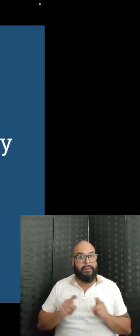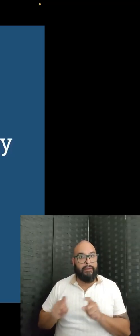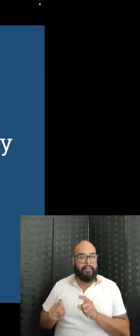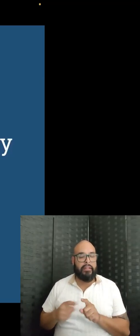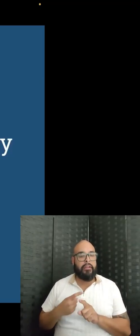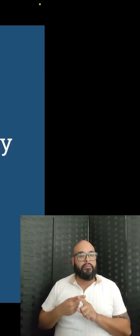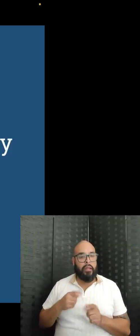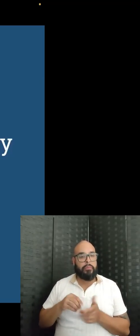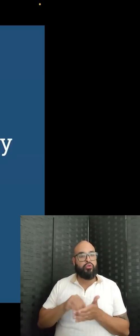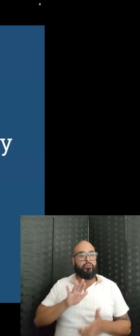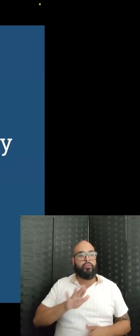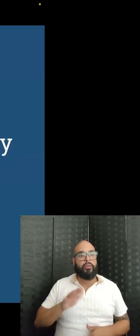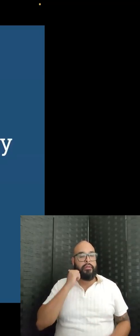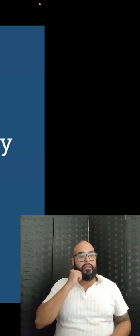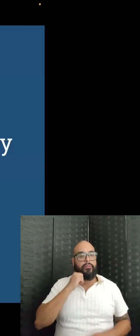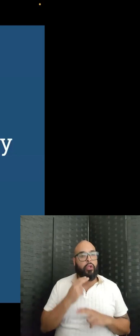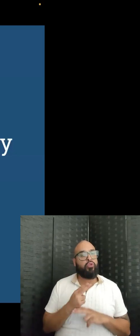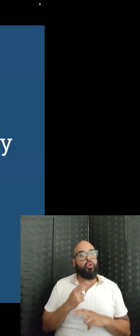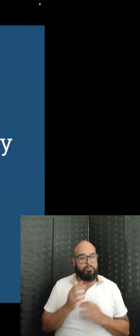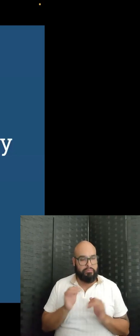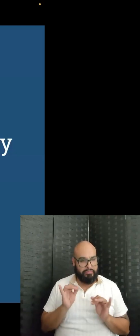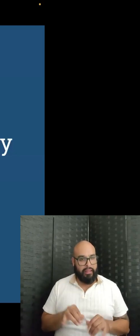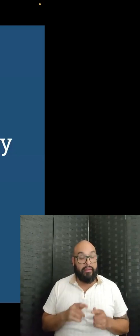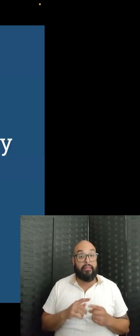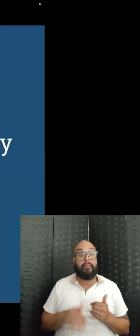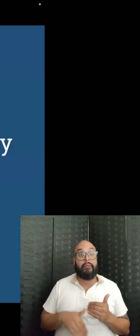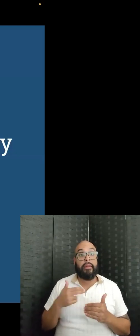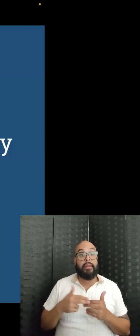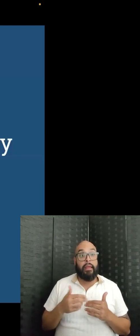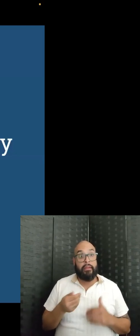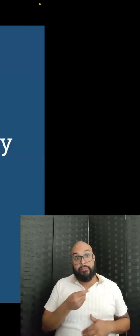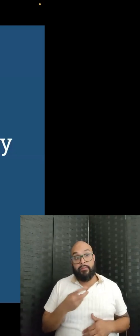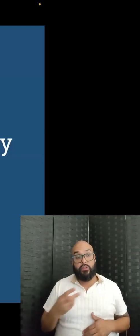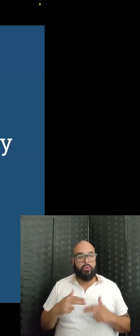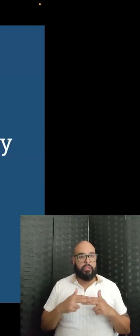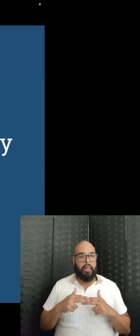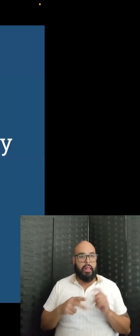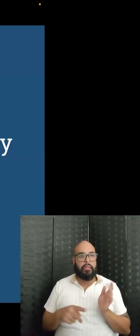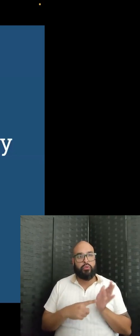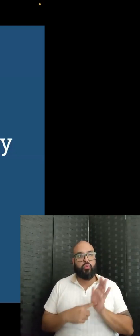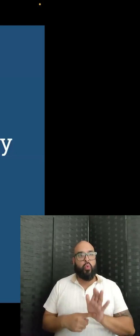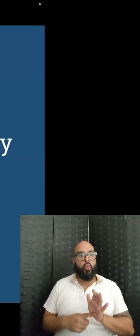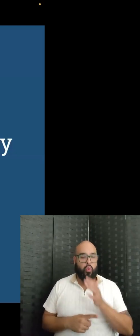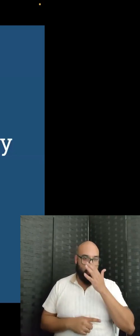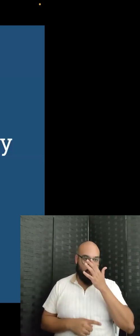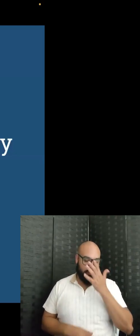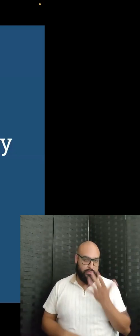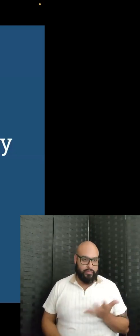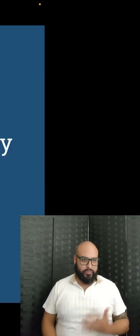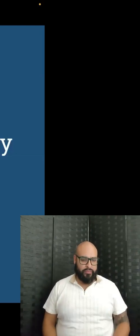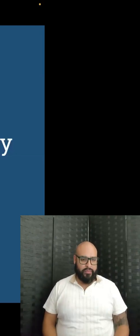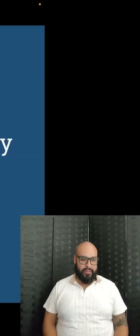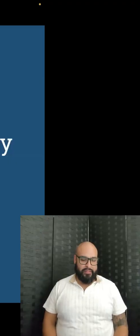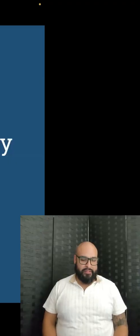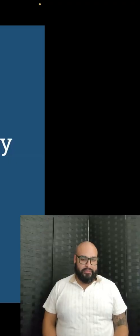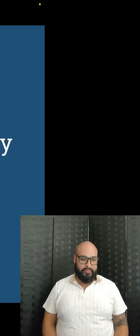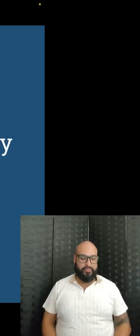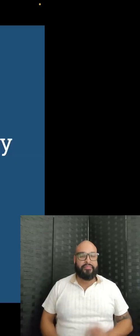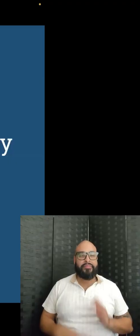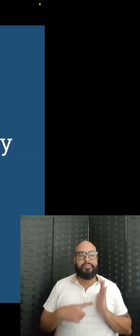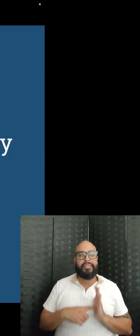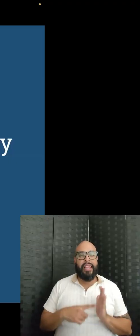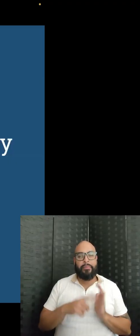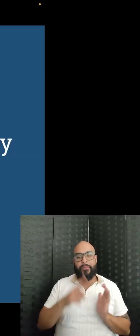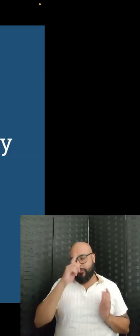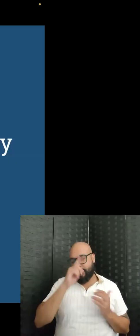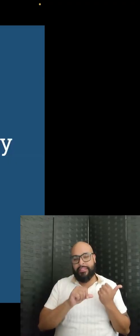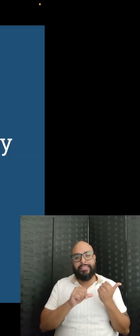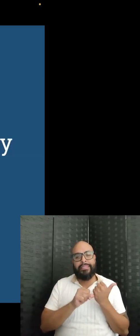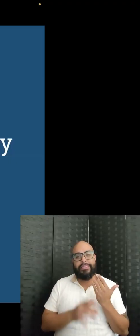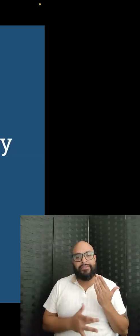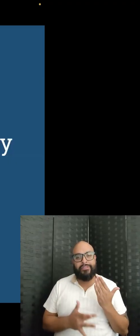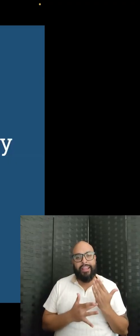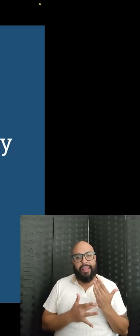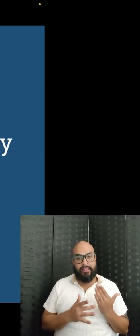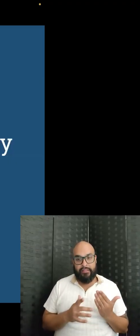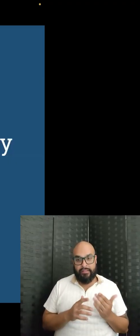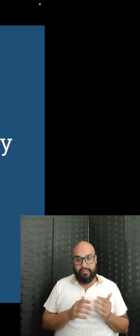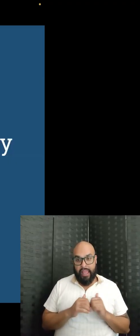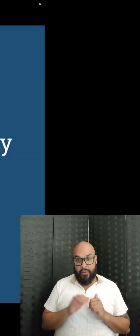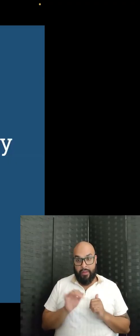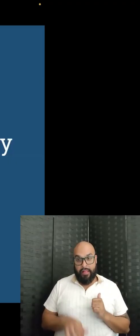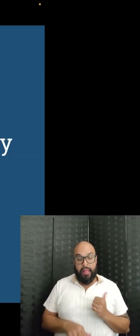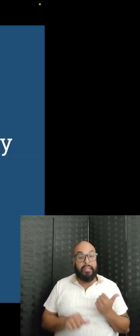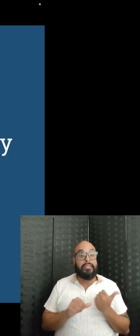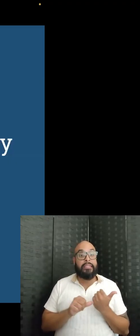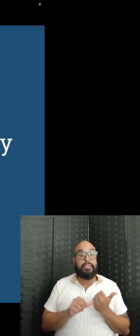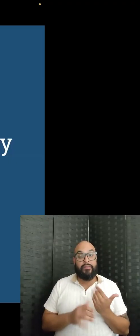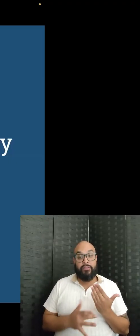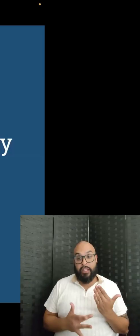So the next couple of slides show actually examples of assistive technology and examples of how that assistive technology is used or was used during the testing situation for my daughter.